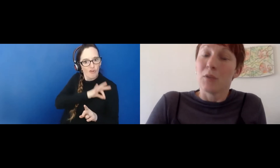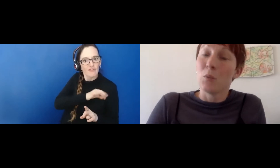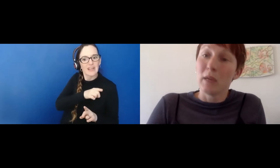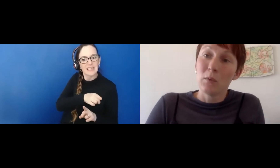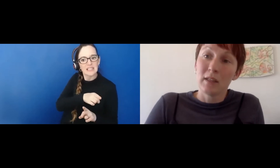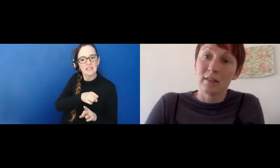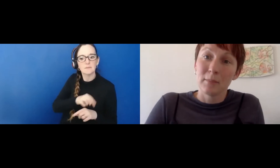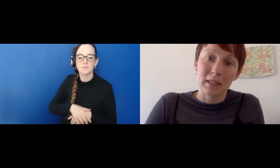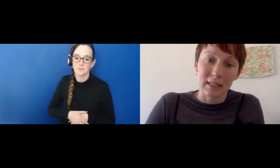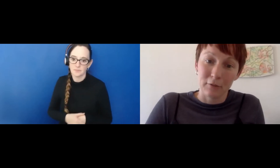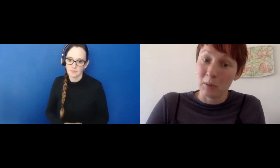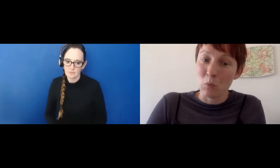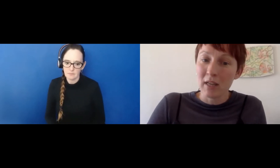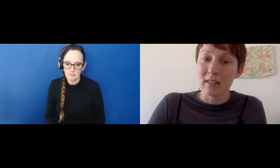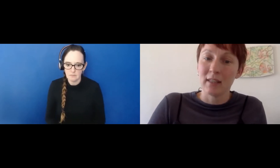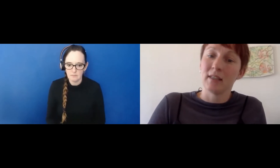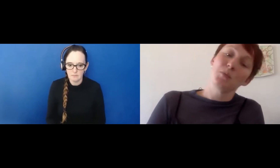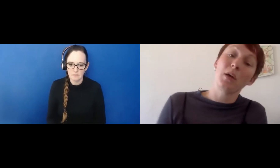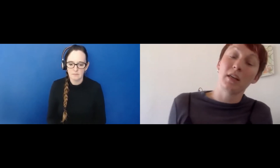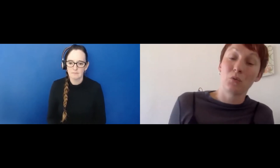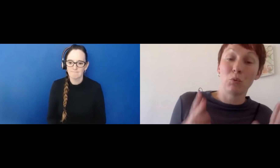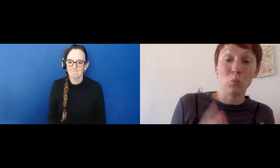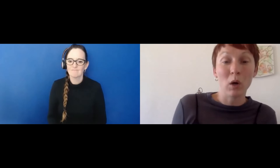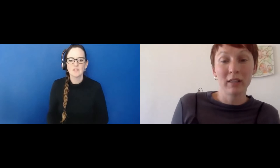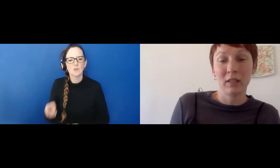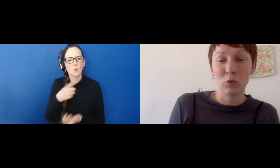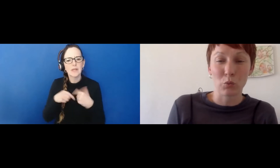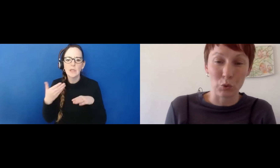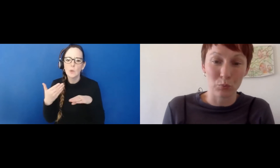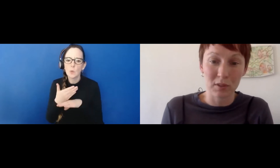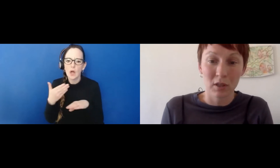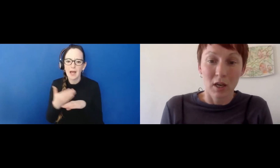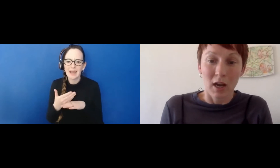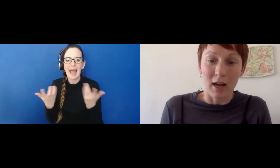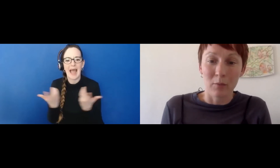The way we typically have been working is working through working groups.